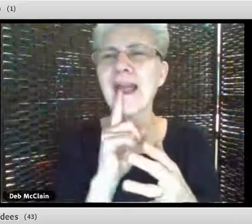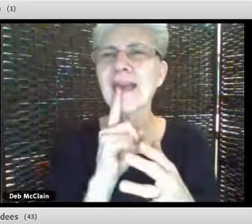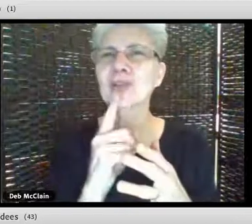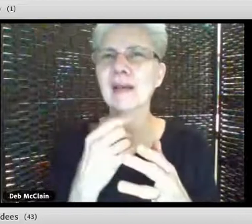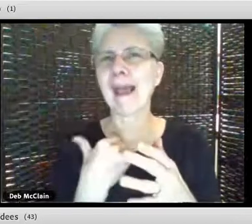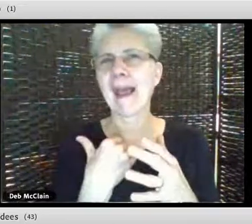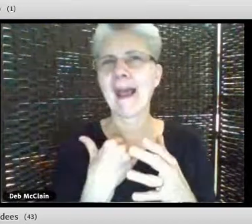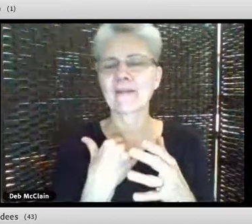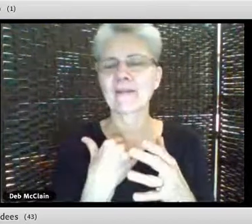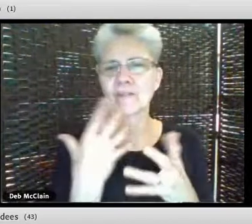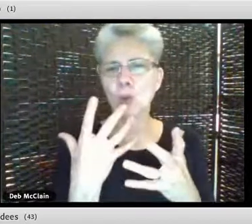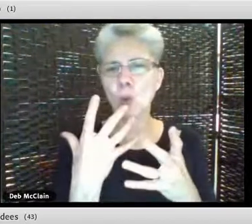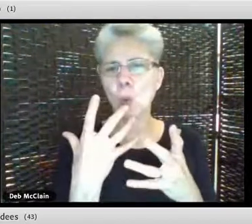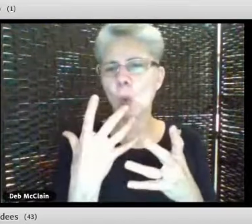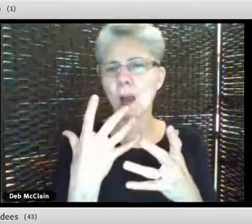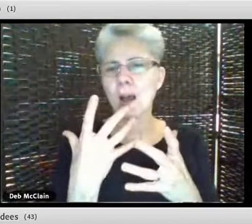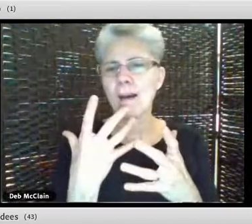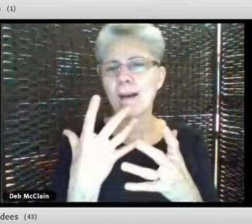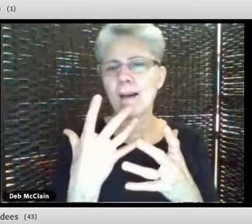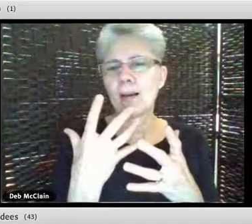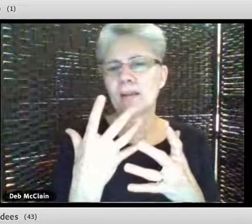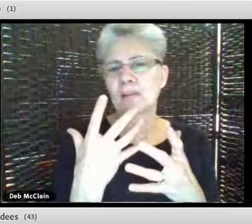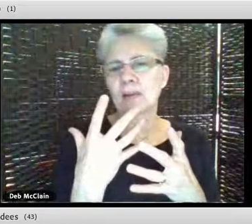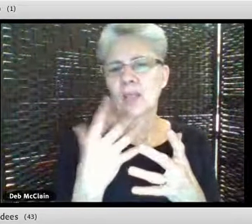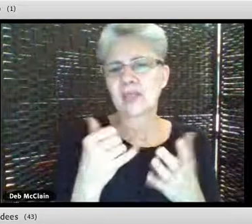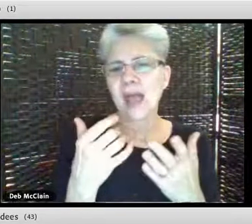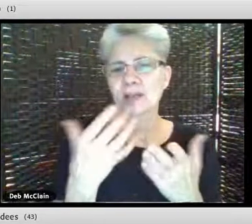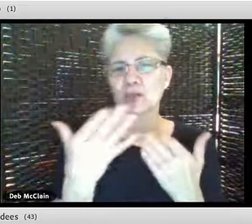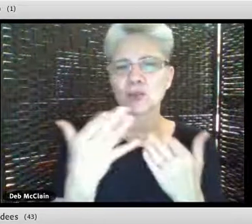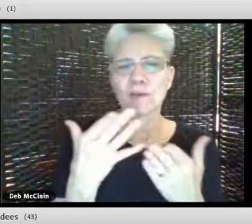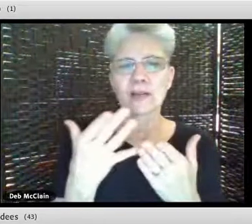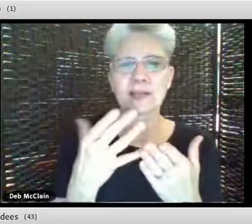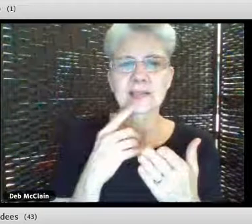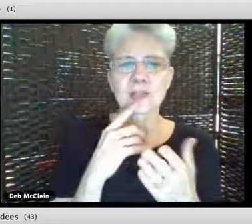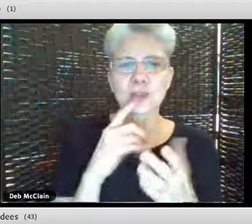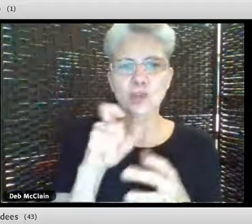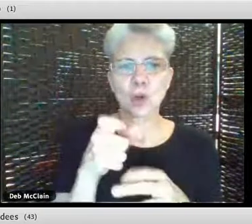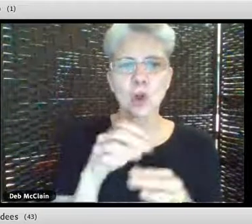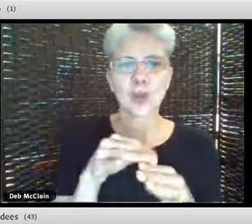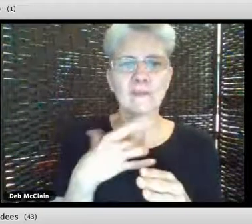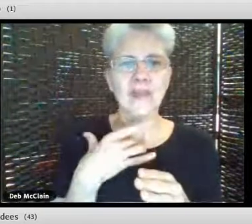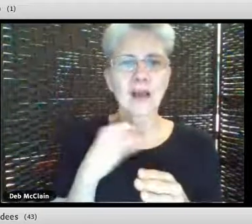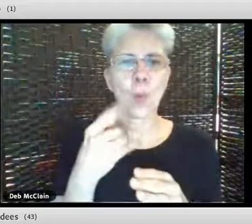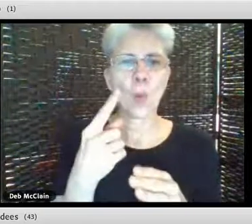The other thing is, it's really cool if you have your phone, you can actually have it if you want location services